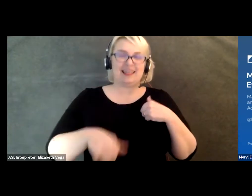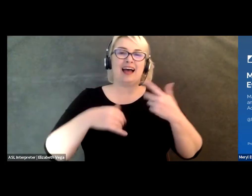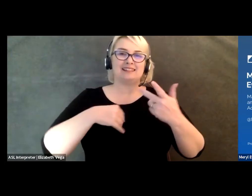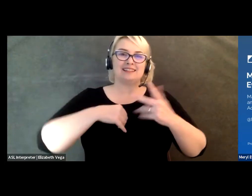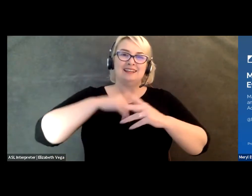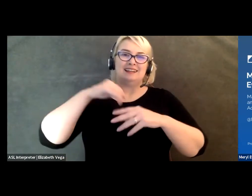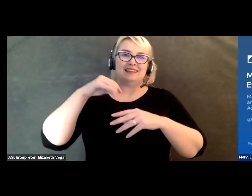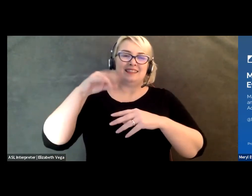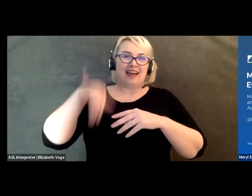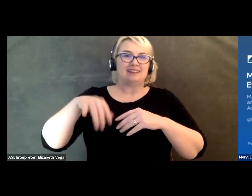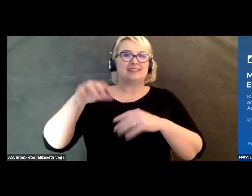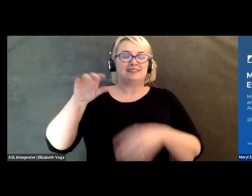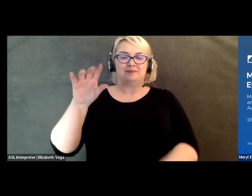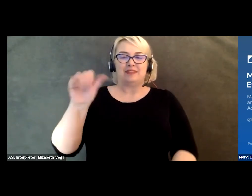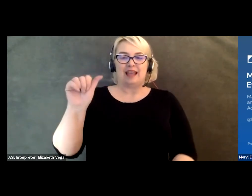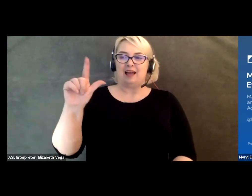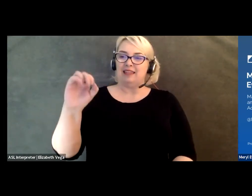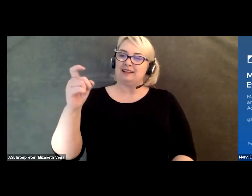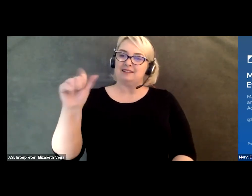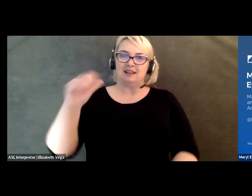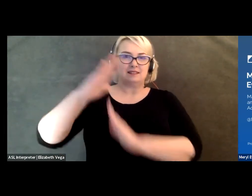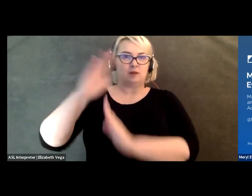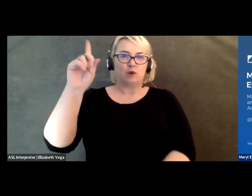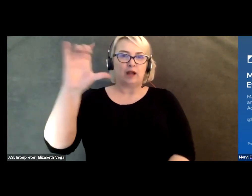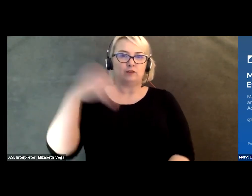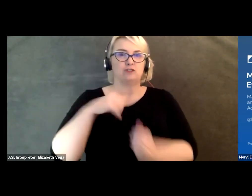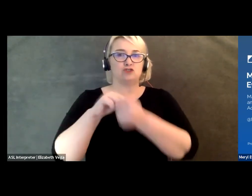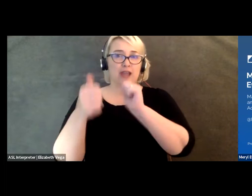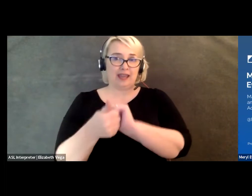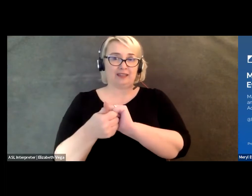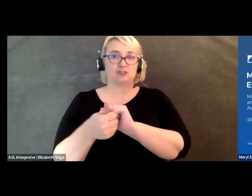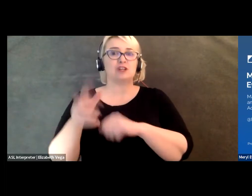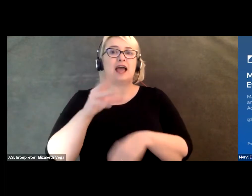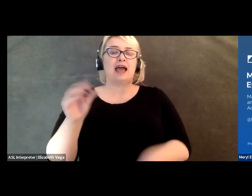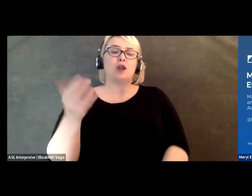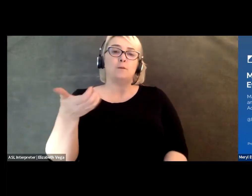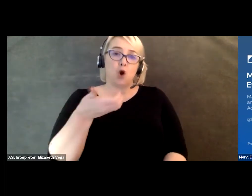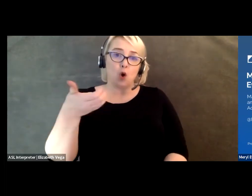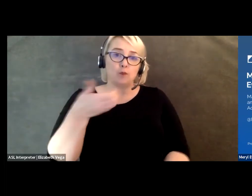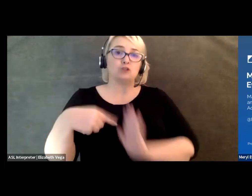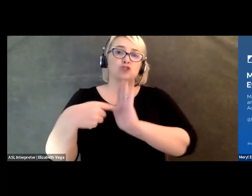mobile apps showed many of these apps as well as delivery-related tools.